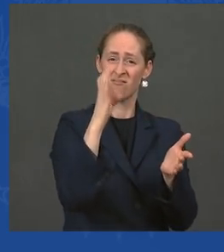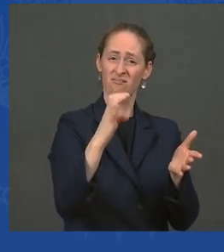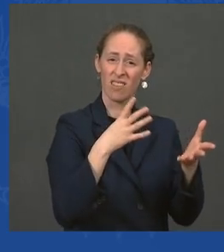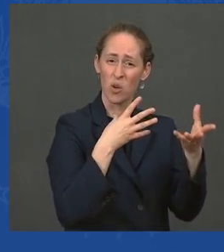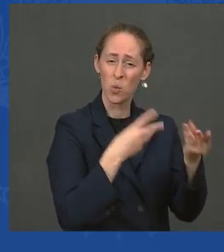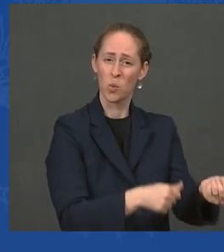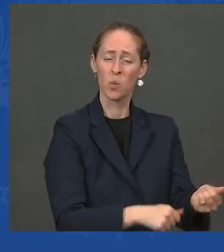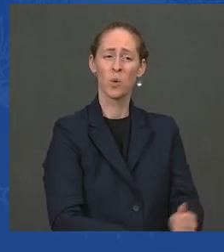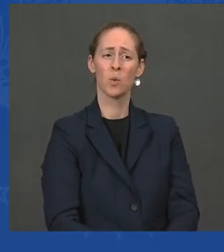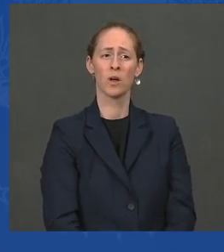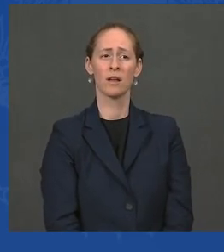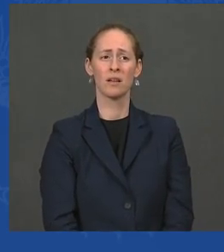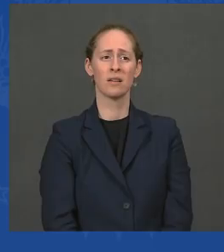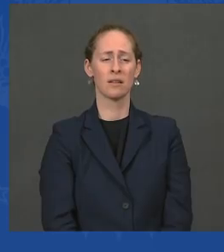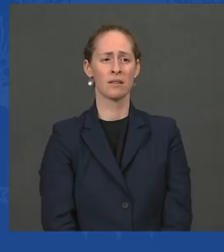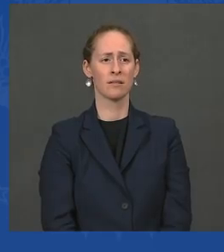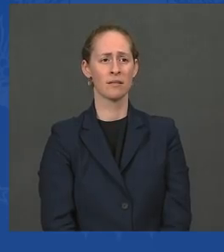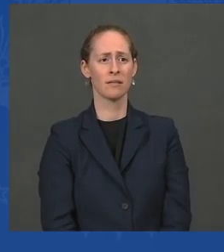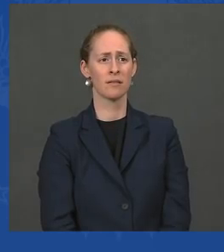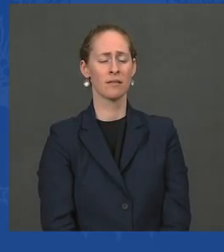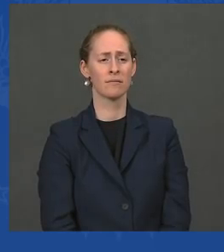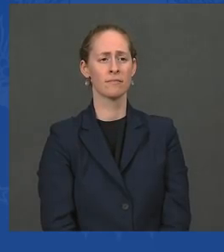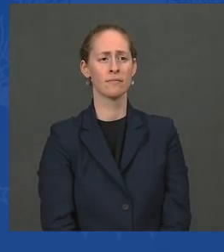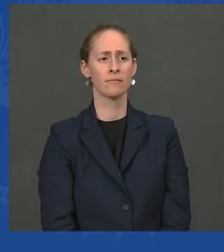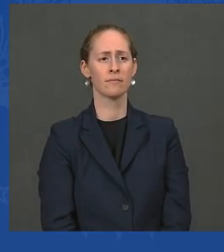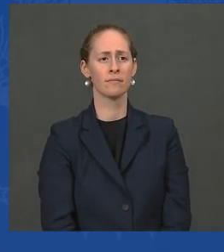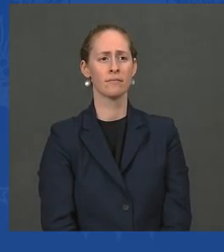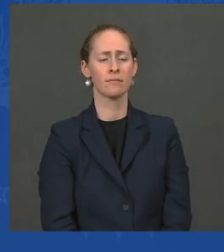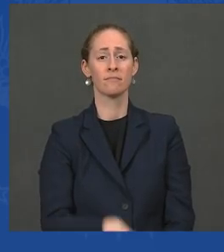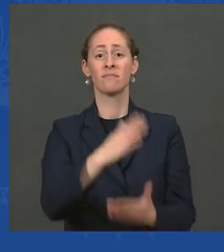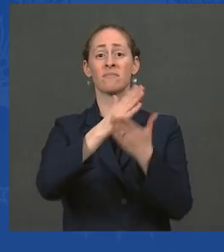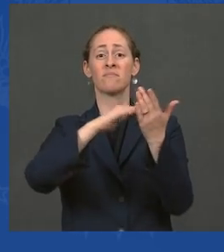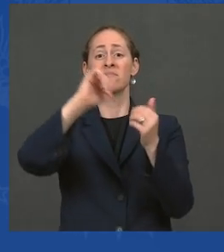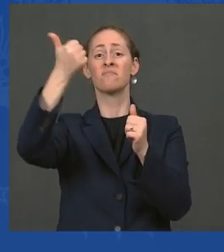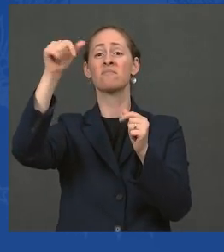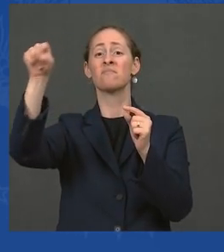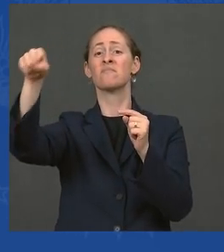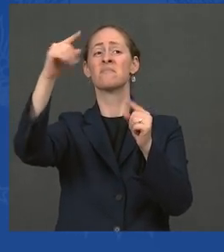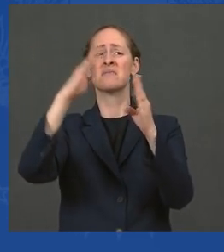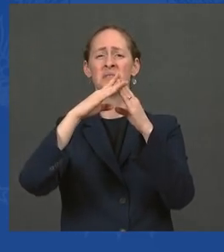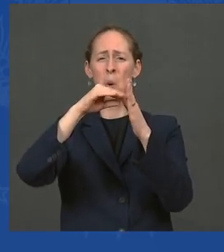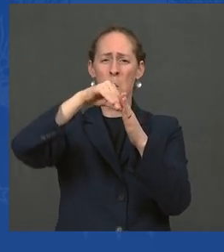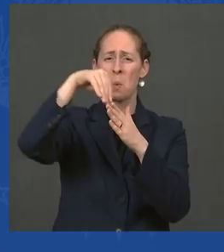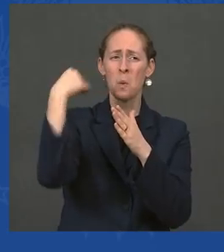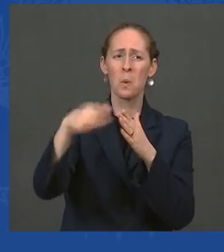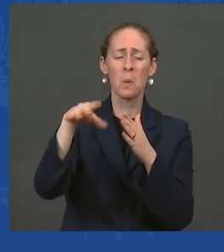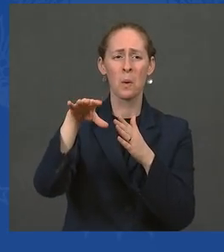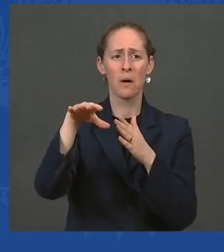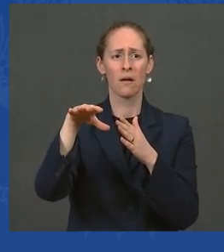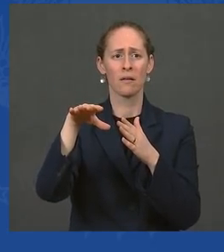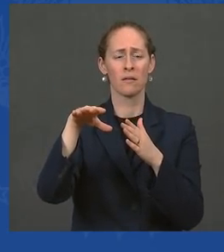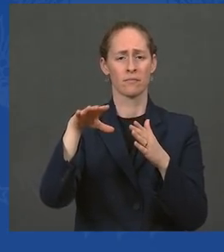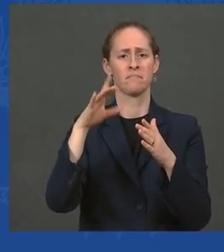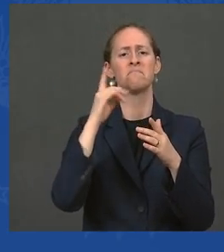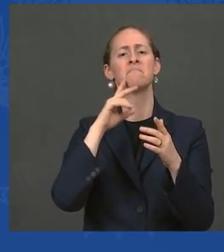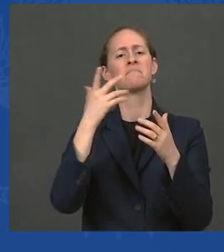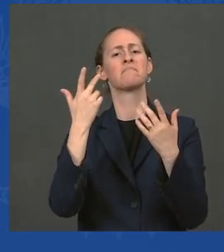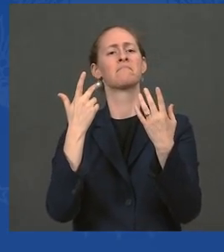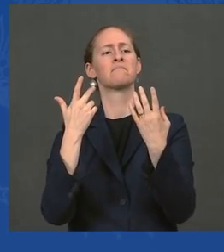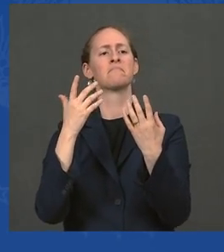It's higher in other places. So, an average two-parent family with two young kids spends 22 percent of their income for childcare every year.